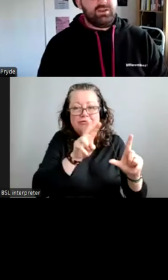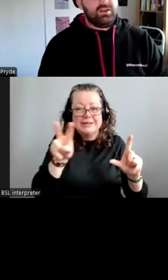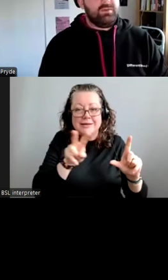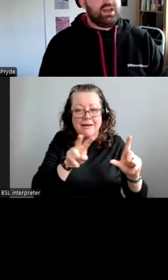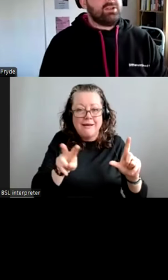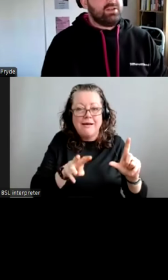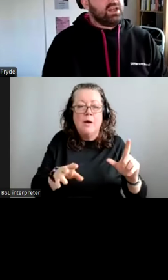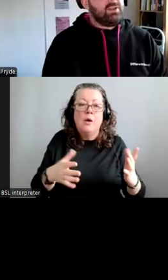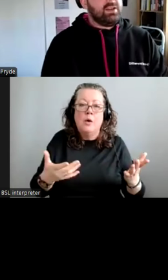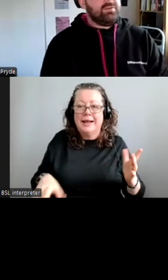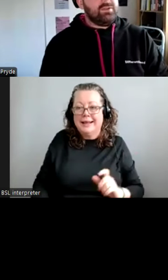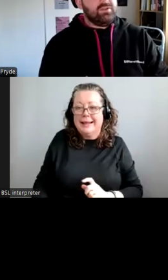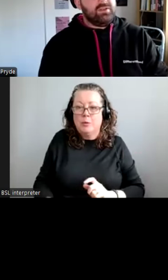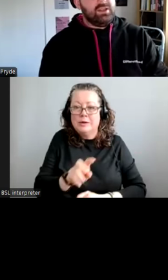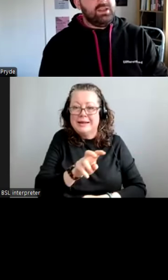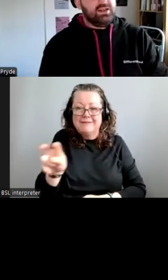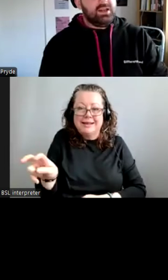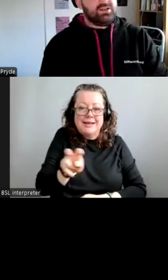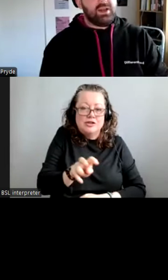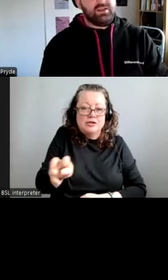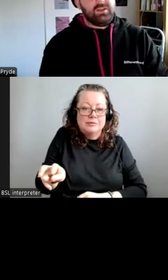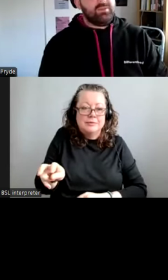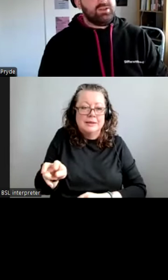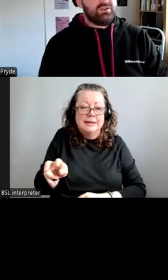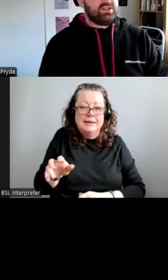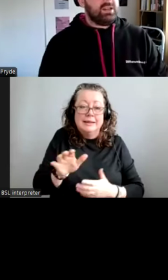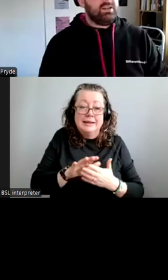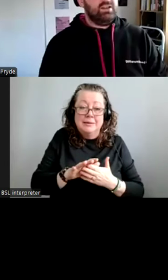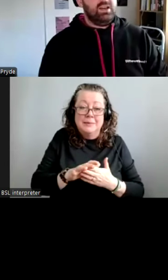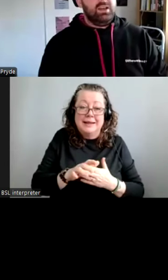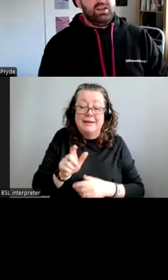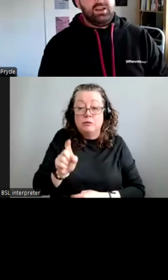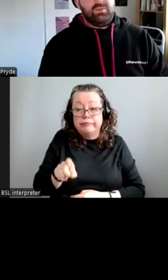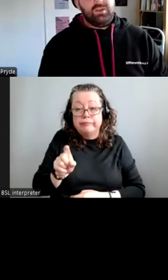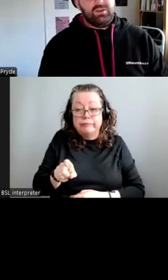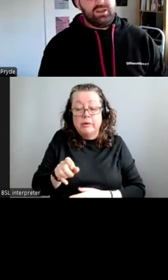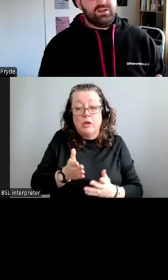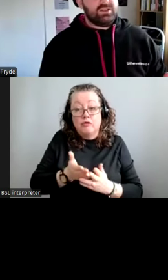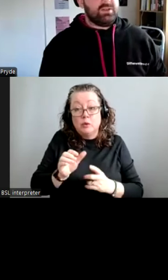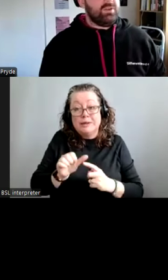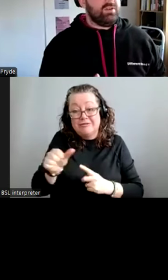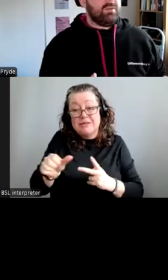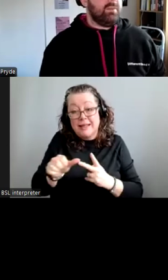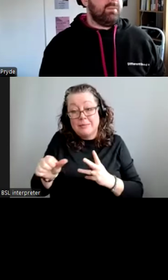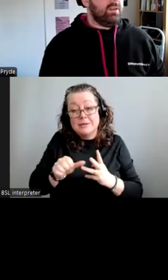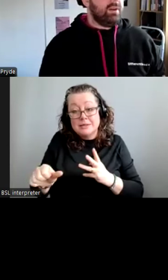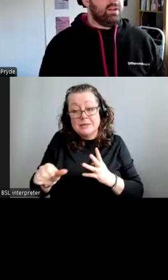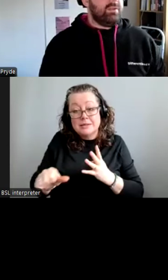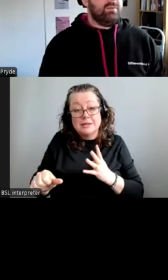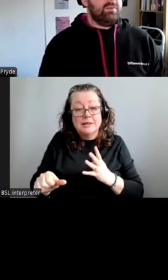they're going to naturally navigate through the interactive elements on our site. What they'll hear is just view event being read out.